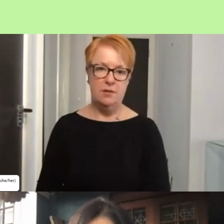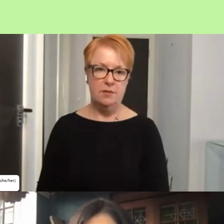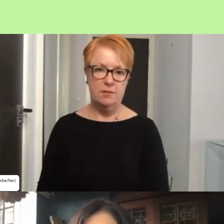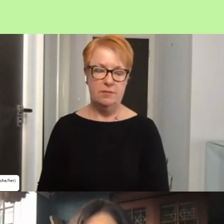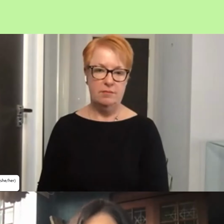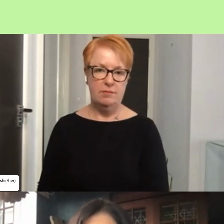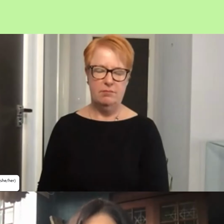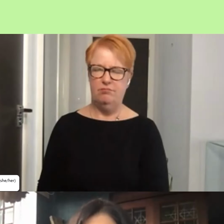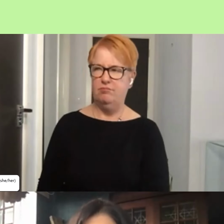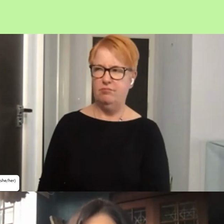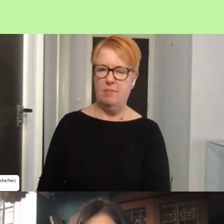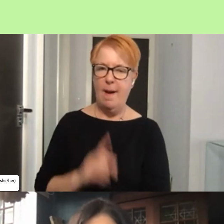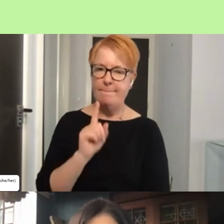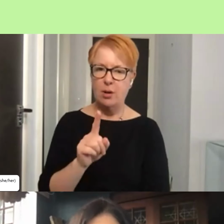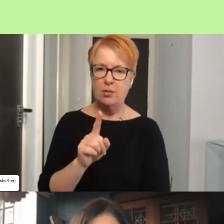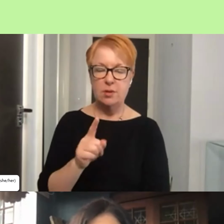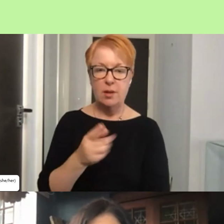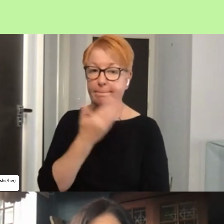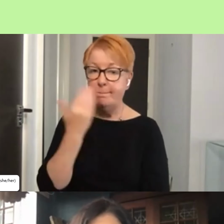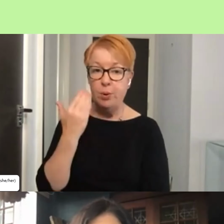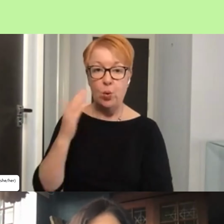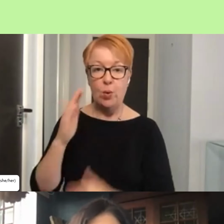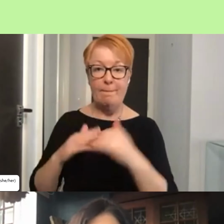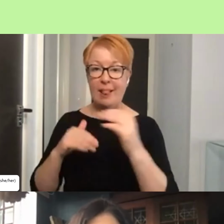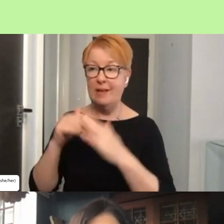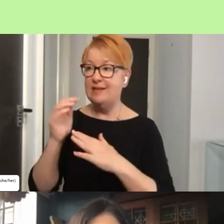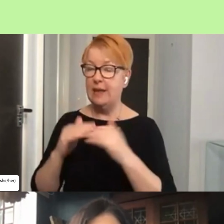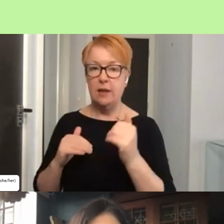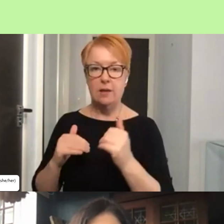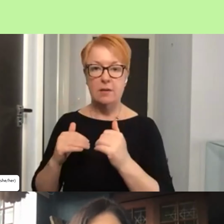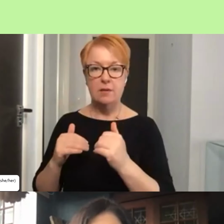But when you work without a building, it's very much about facilitating for others,